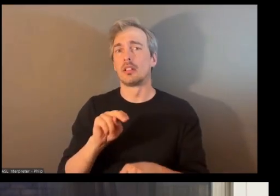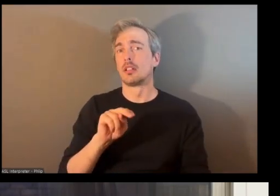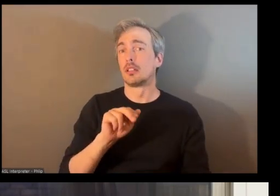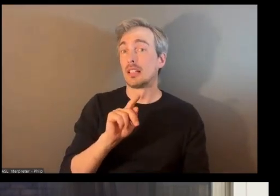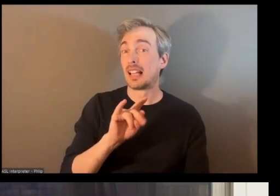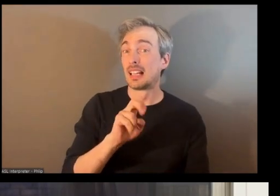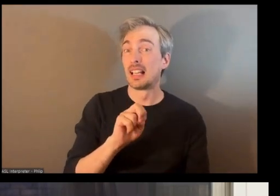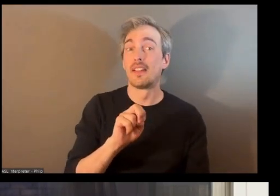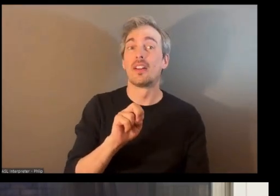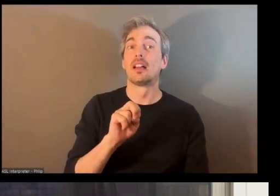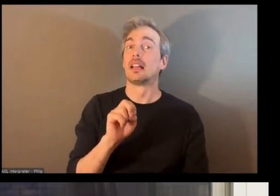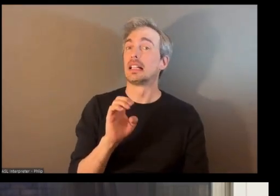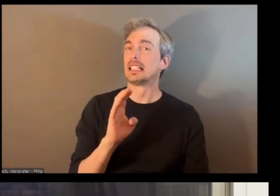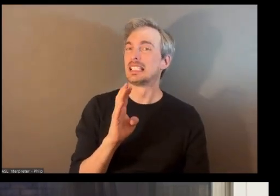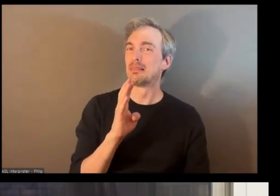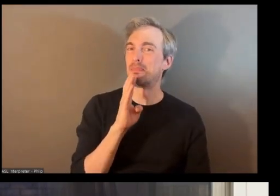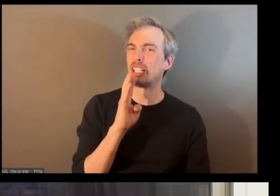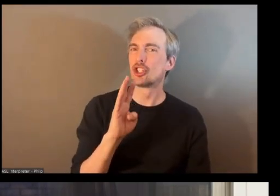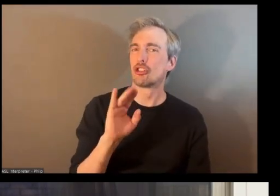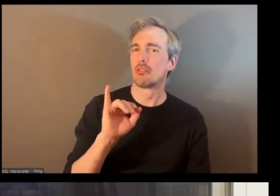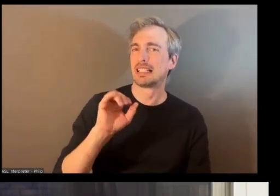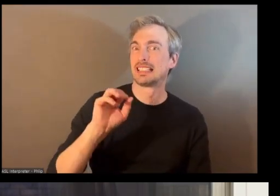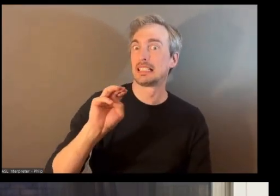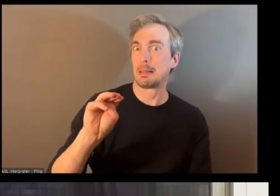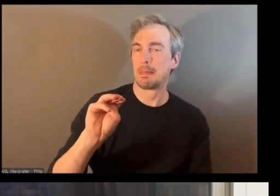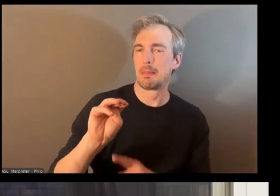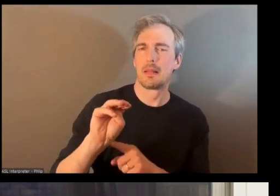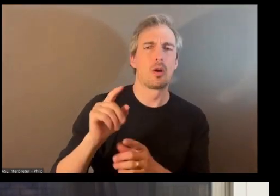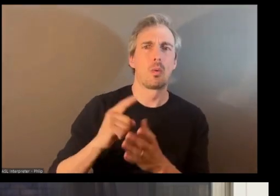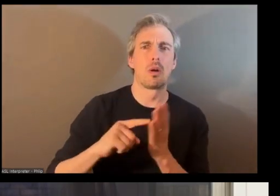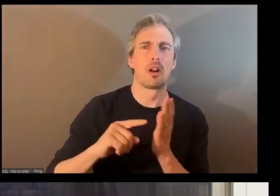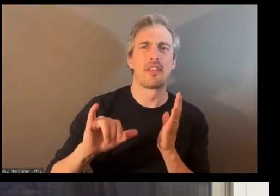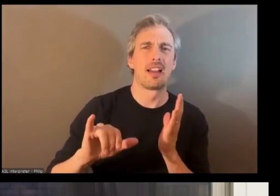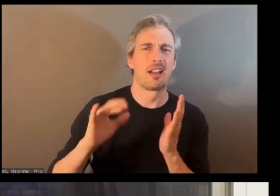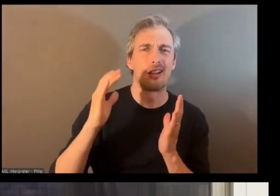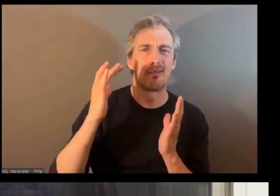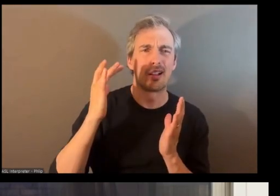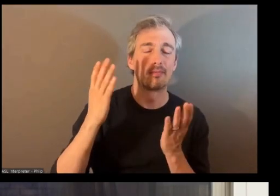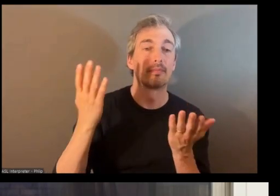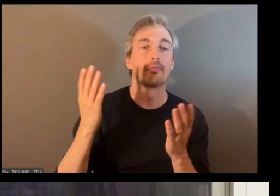And then also... As promised... Some tools for plain language. Hemingway App.